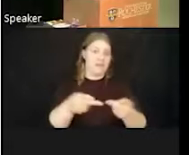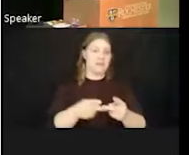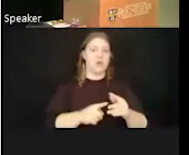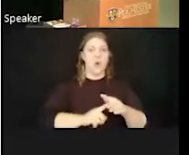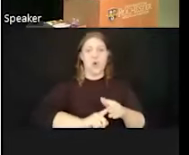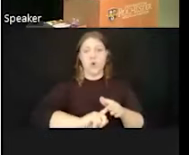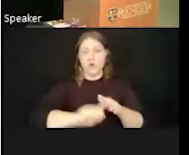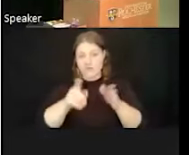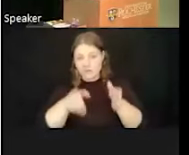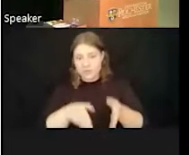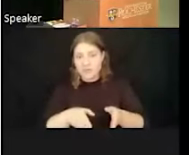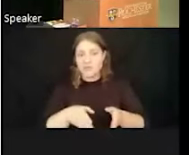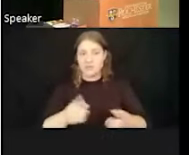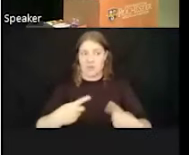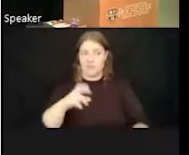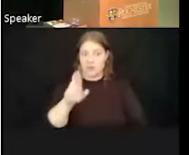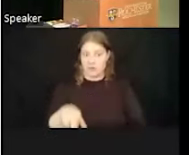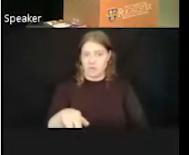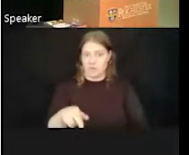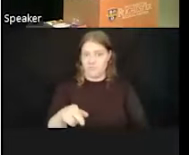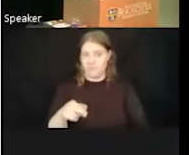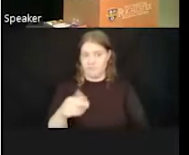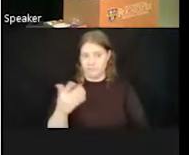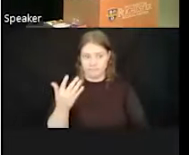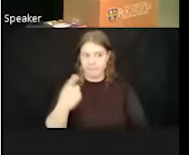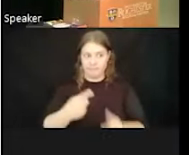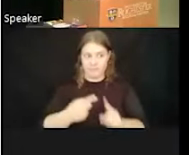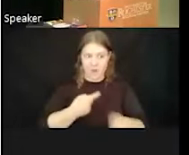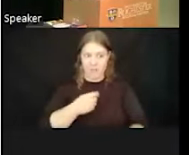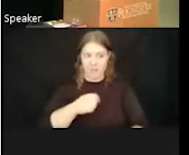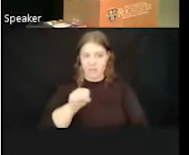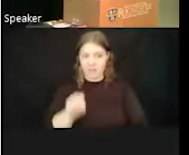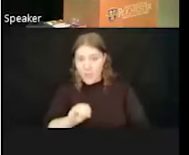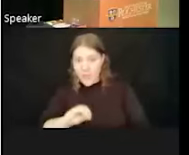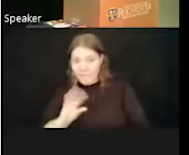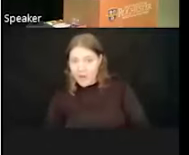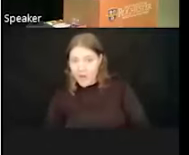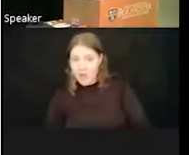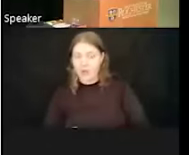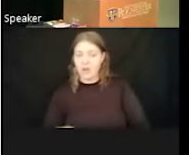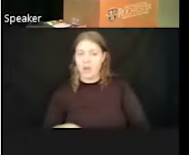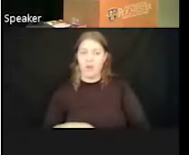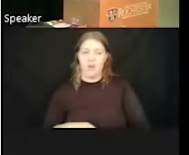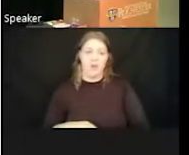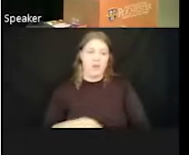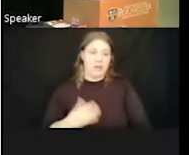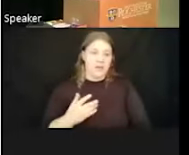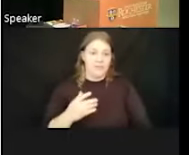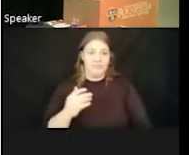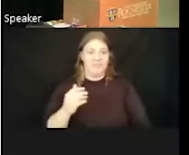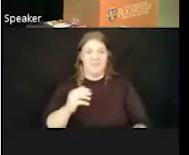coming to Rochester from parts of South Africa um from everywhere so we want to make sure that